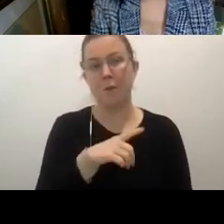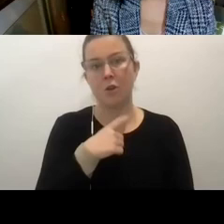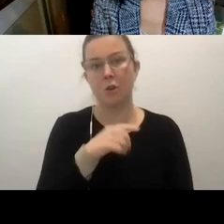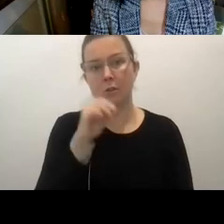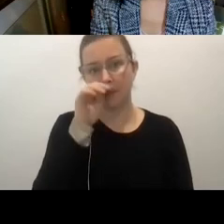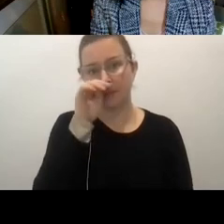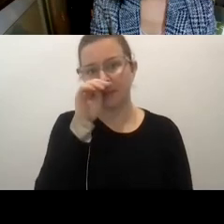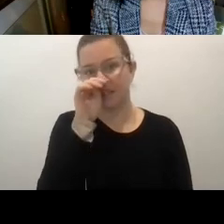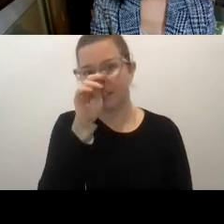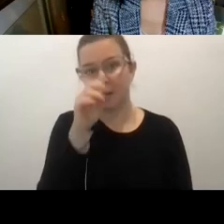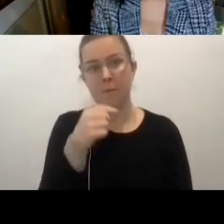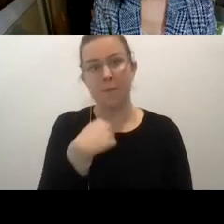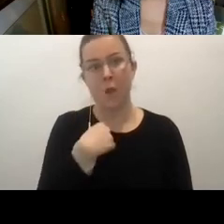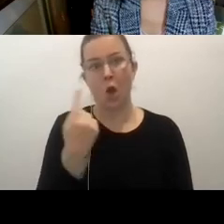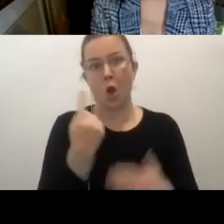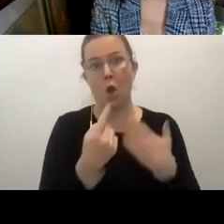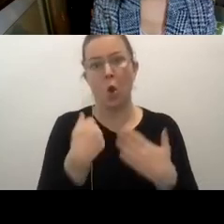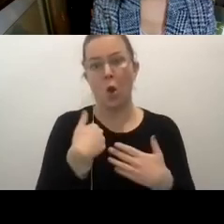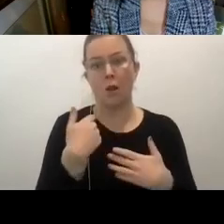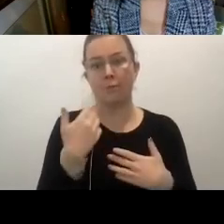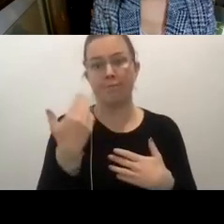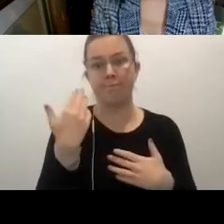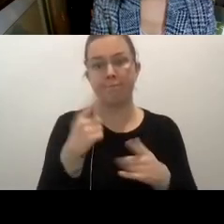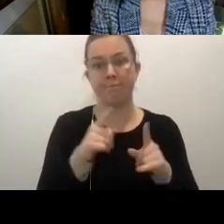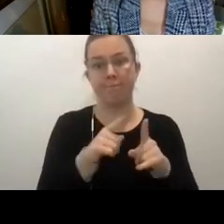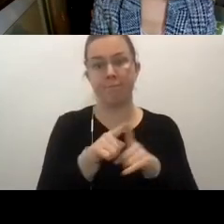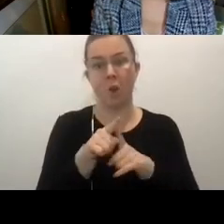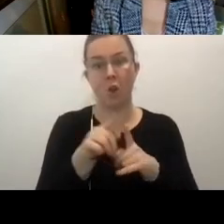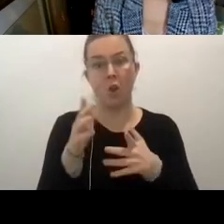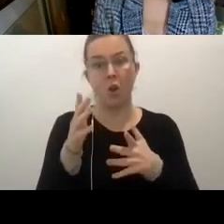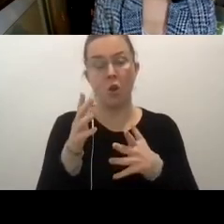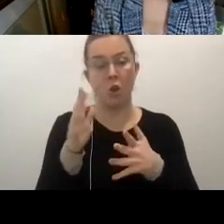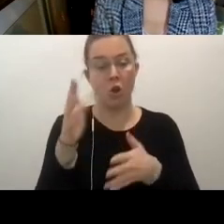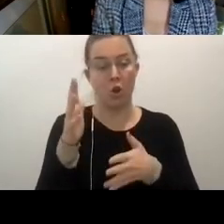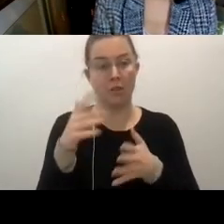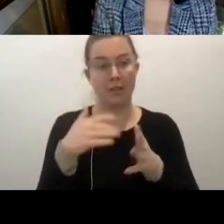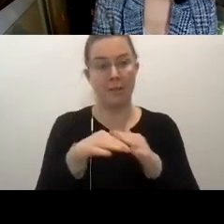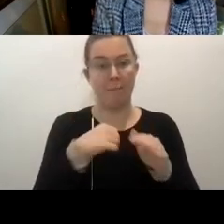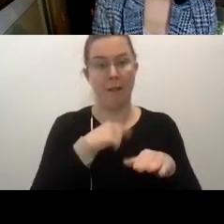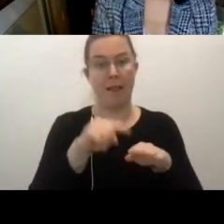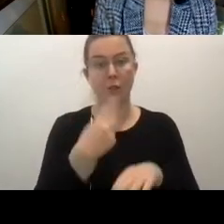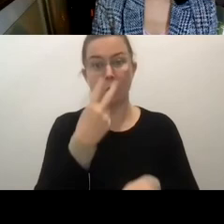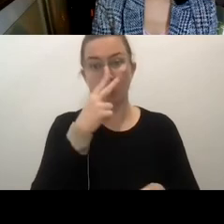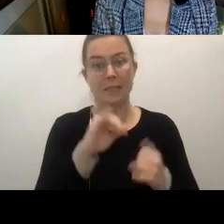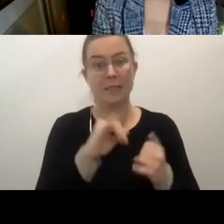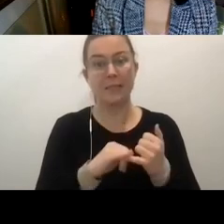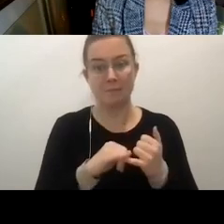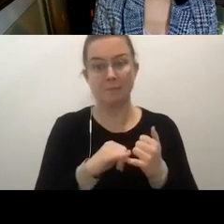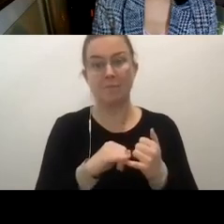I only started learning Auslan in my late 20s and it was originally after I had a hand